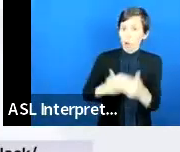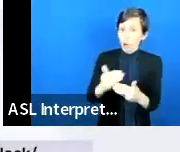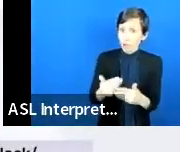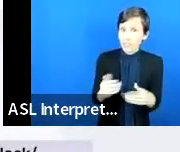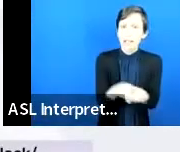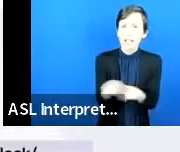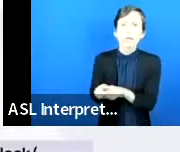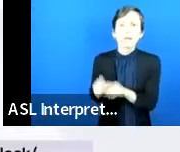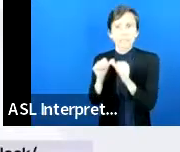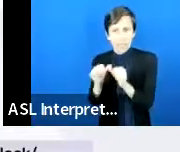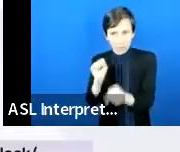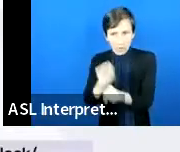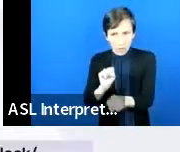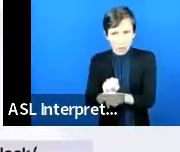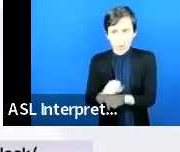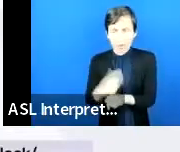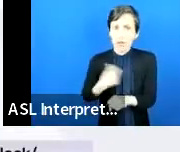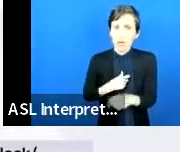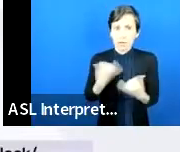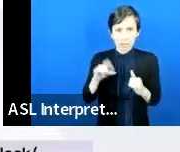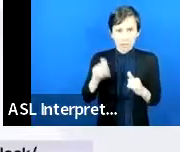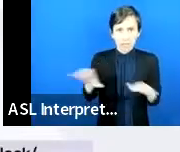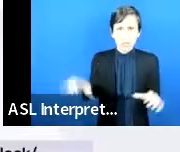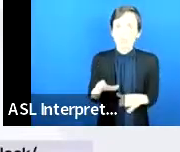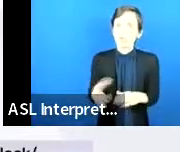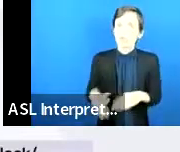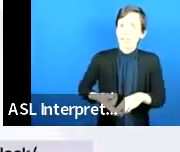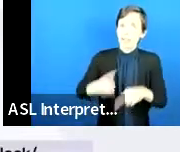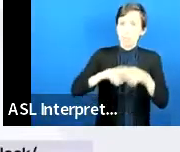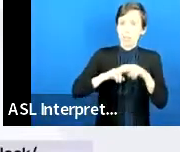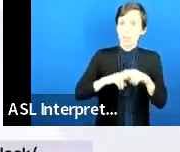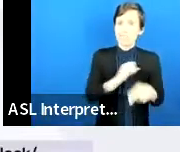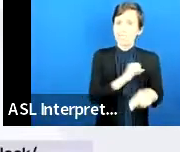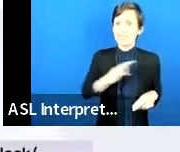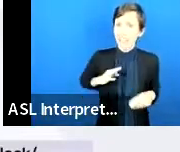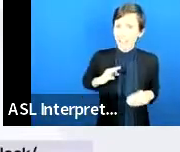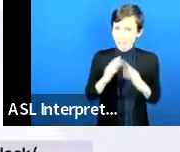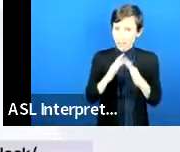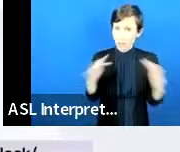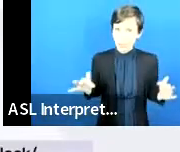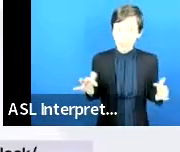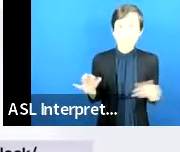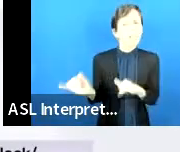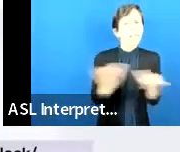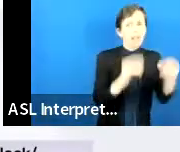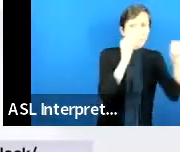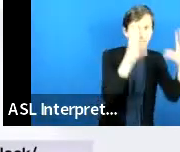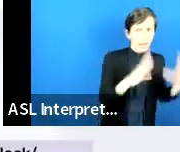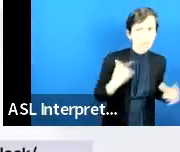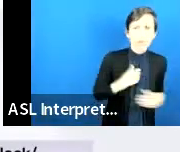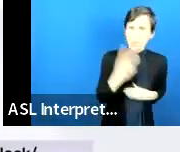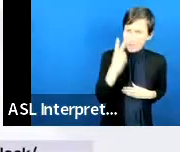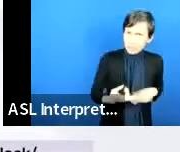We need to do related to enhancing staff diversity. Similar to faculty, we have seen increasing trends across all minoritized groups